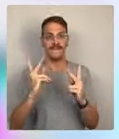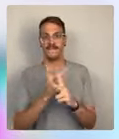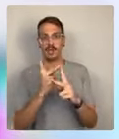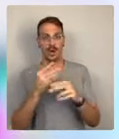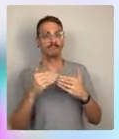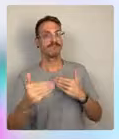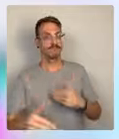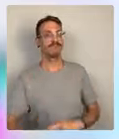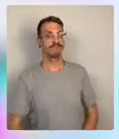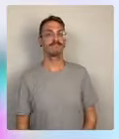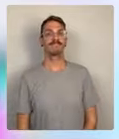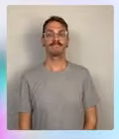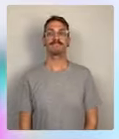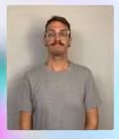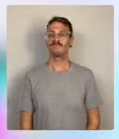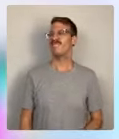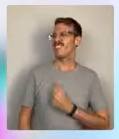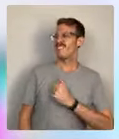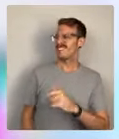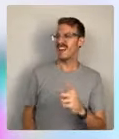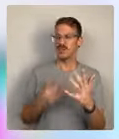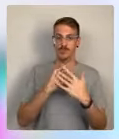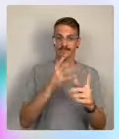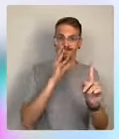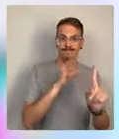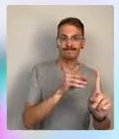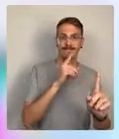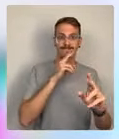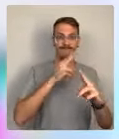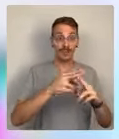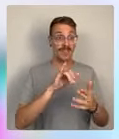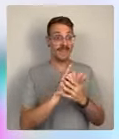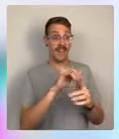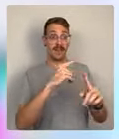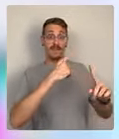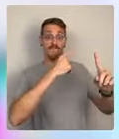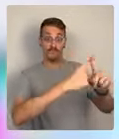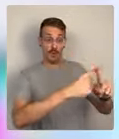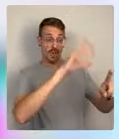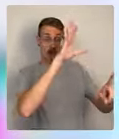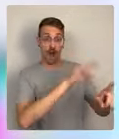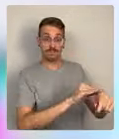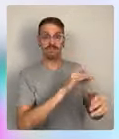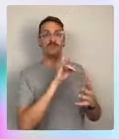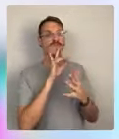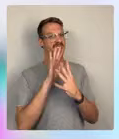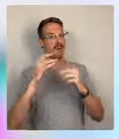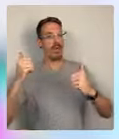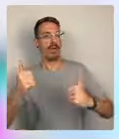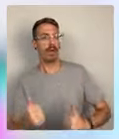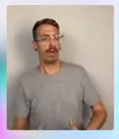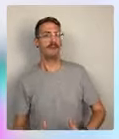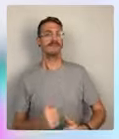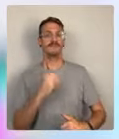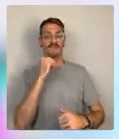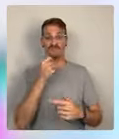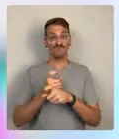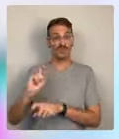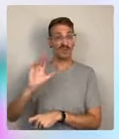that VR studios have to face moving forward. I love that, being able to, highlighting that muting is actually detrimental to the experience of co-presence,